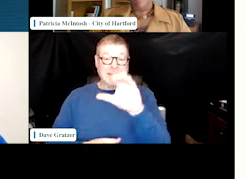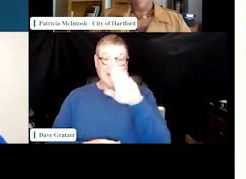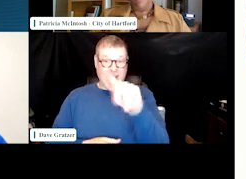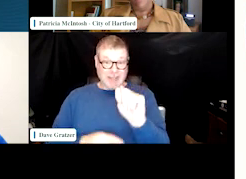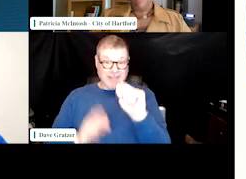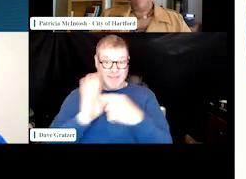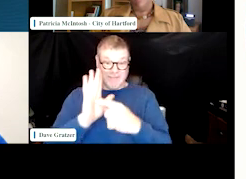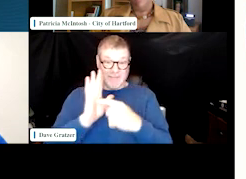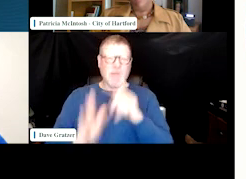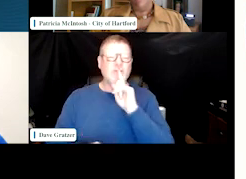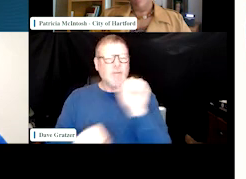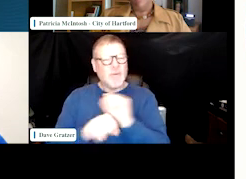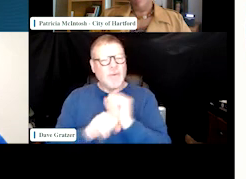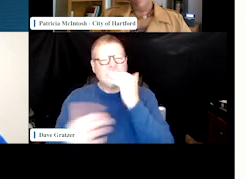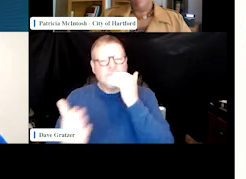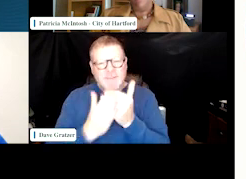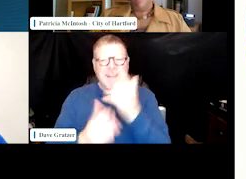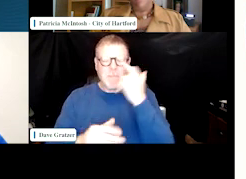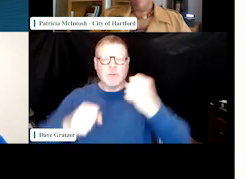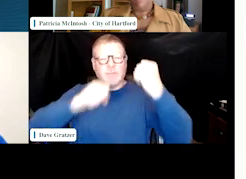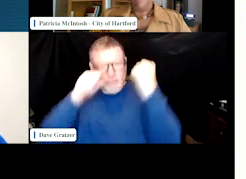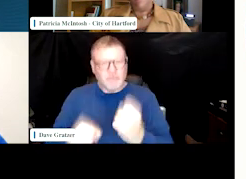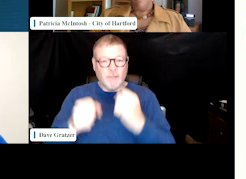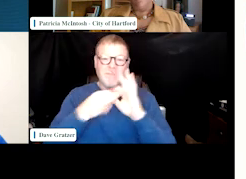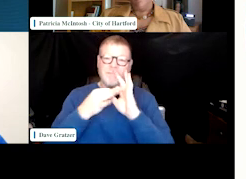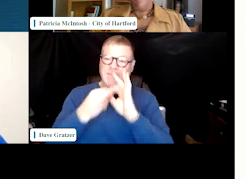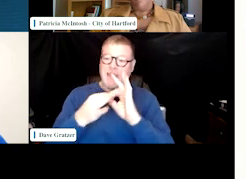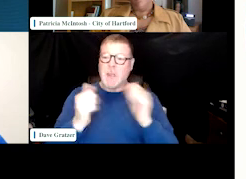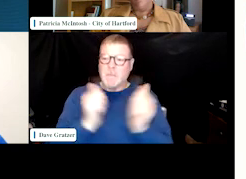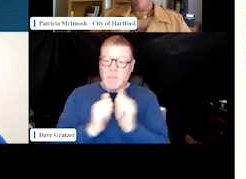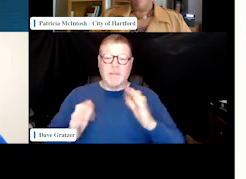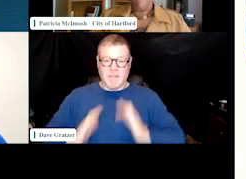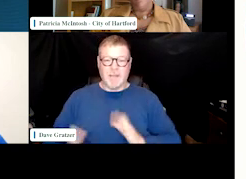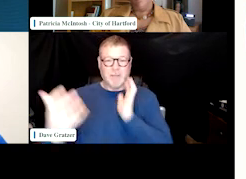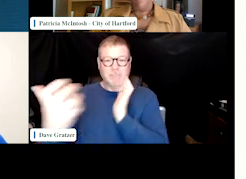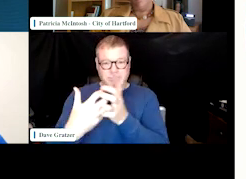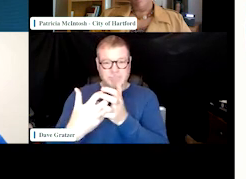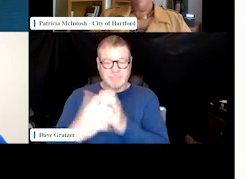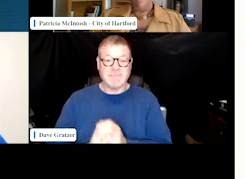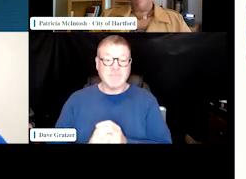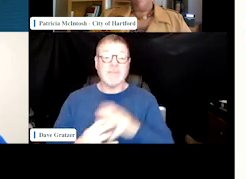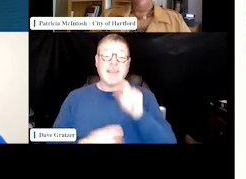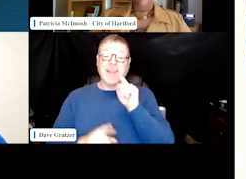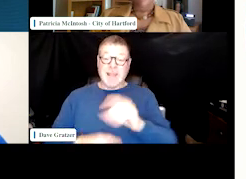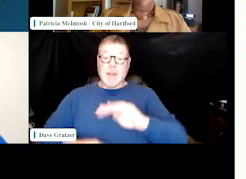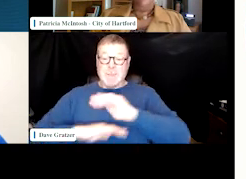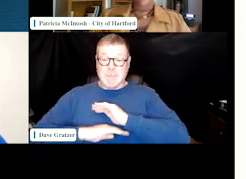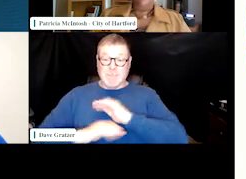because of the strong connection made with the clients. Ms. Perez meets the clients where they are,